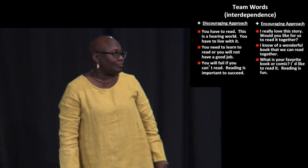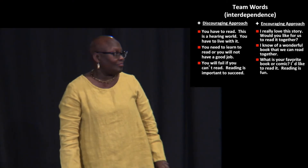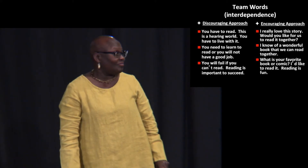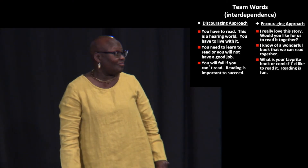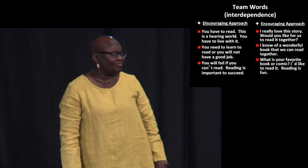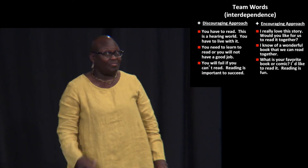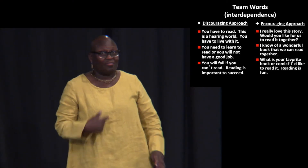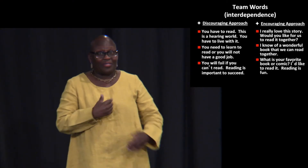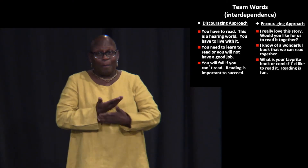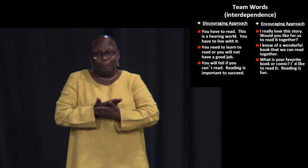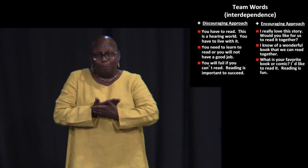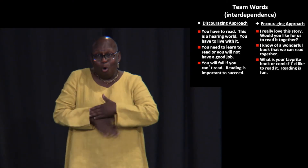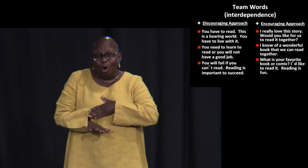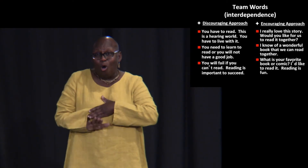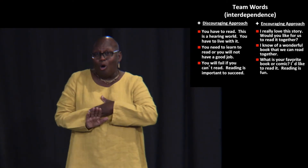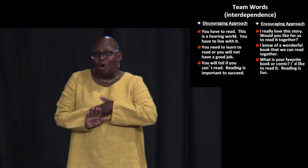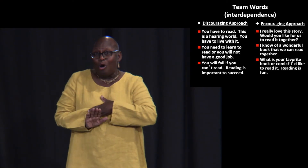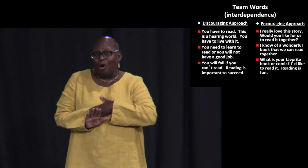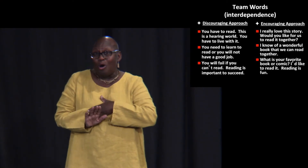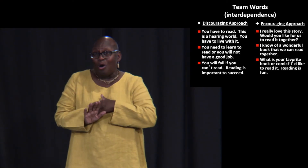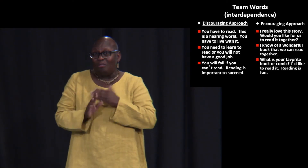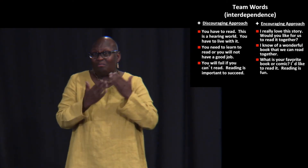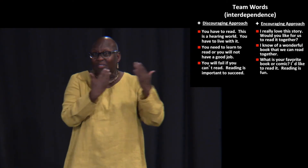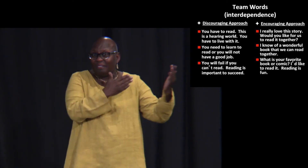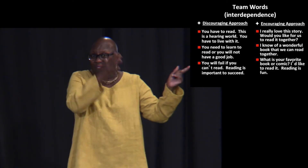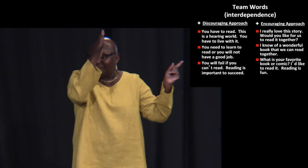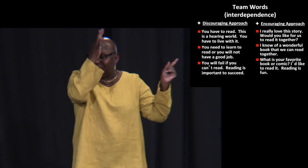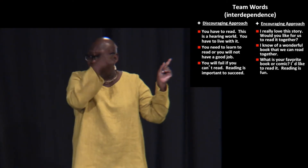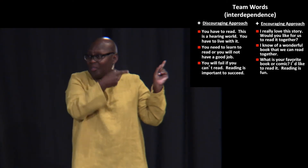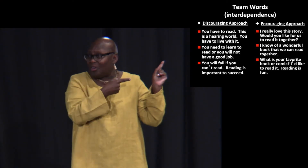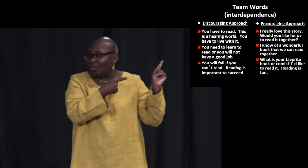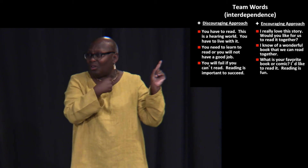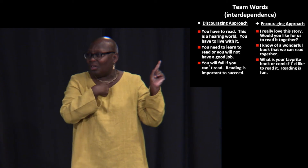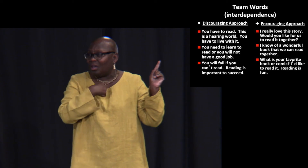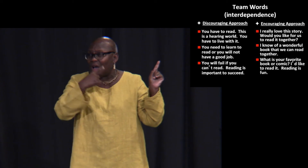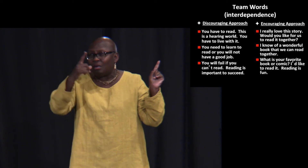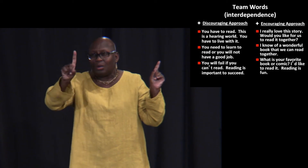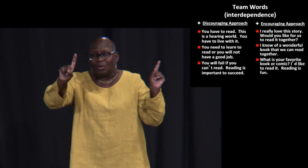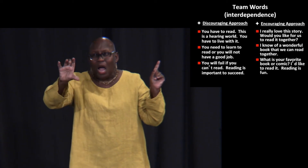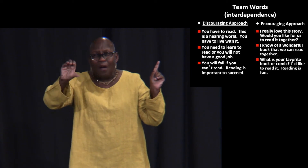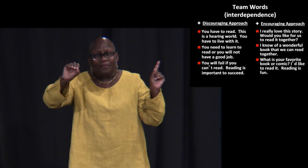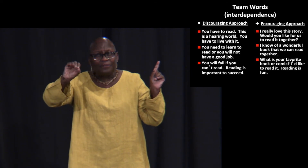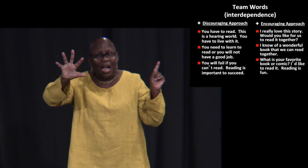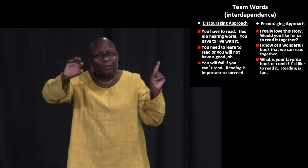and asked her to take care of me during the day. The librarian said she would do it for a short time. She did.